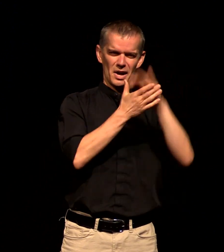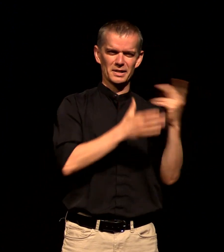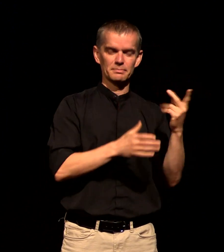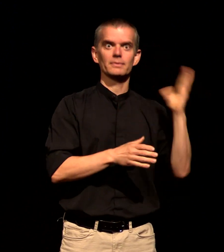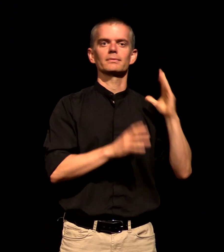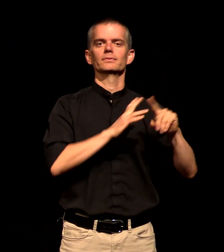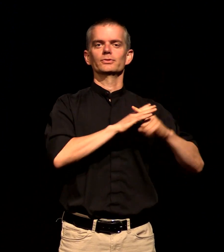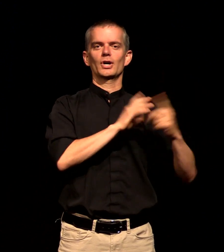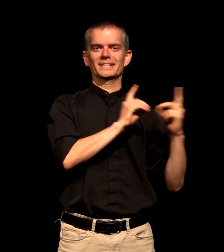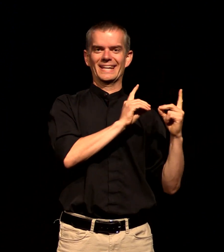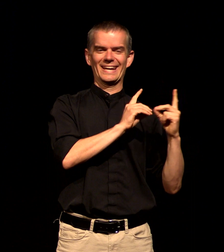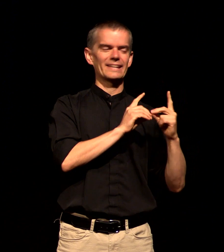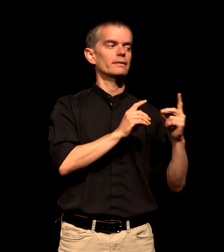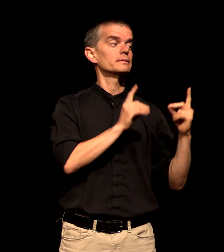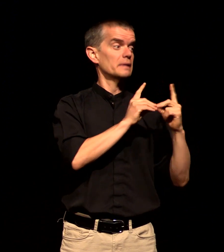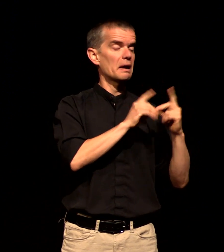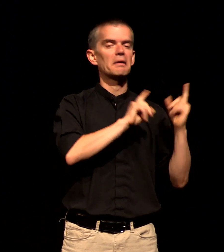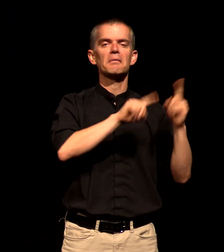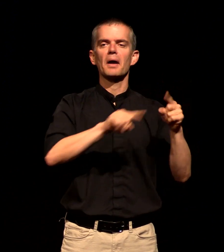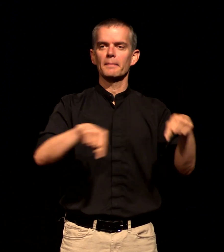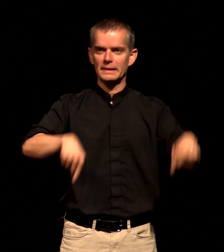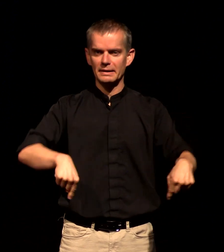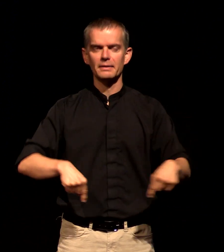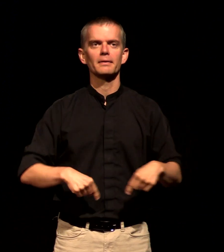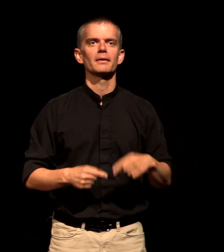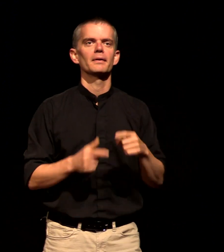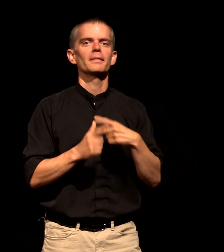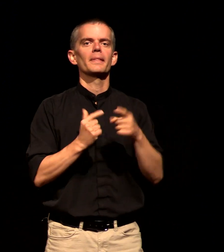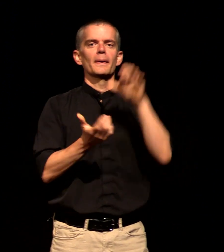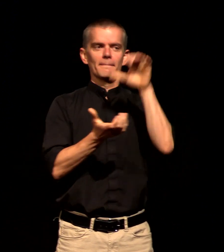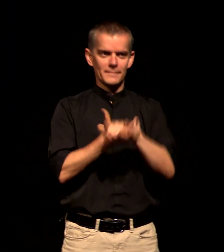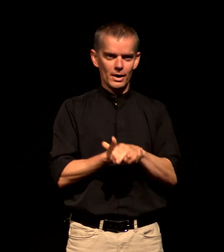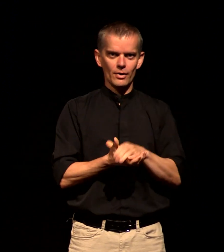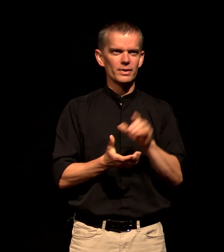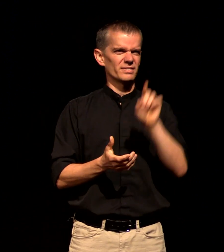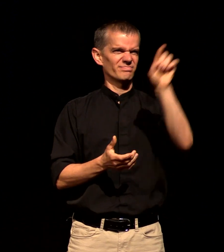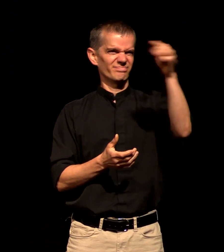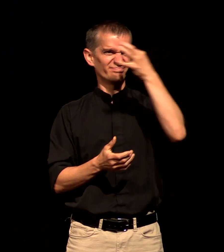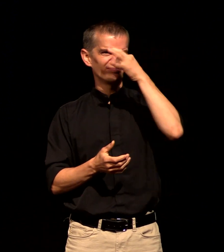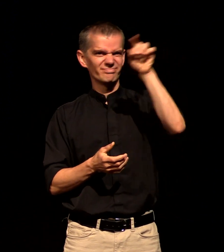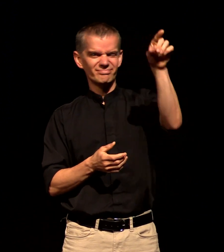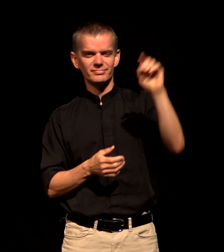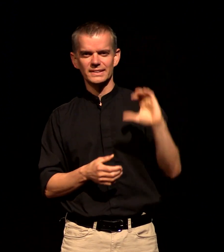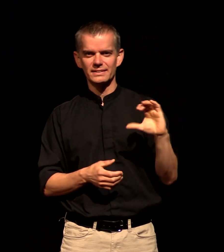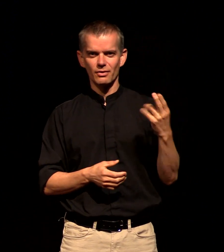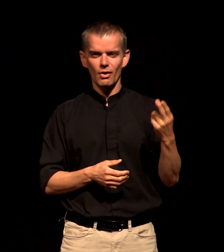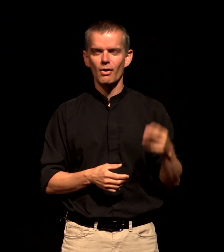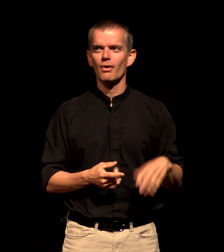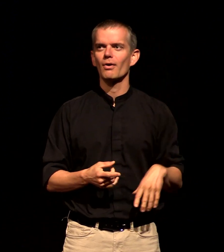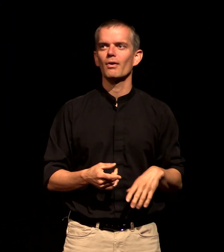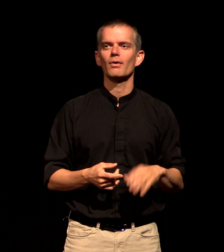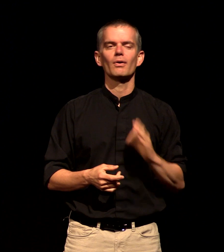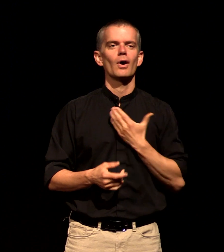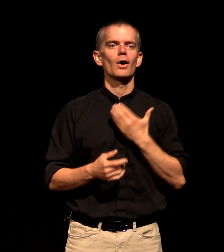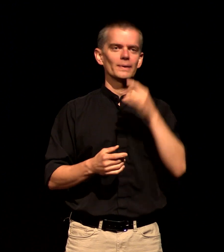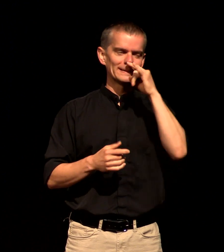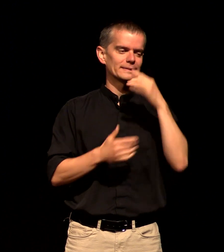we started coming to church here, and we got married in Cedar Hall, we've raised our kids here, it is an honor to be